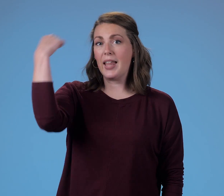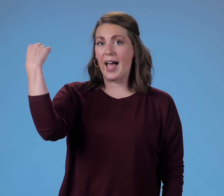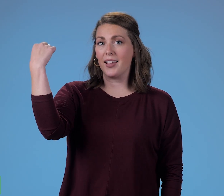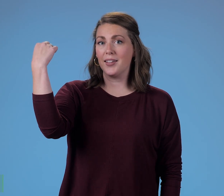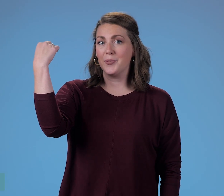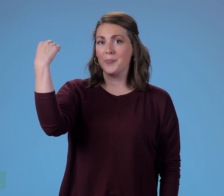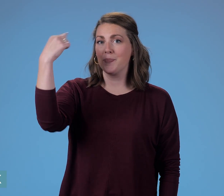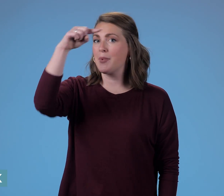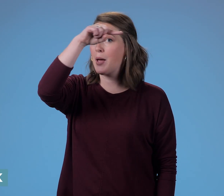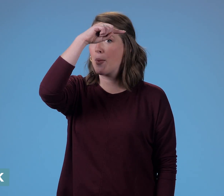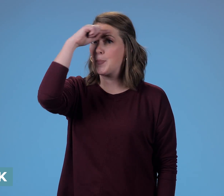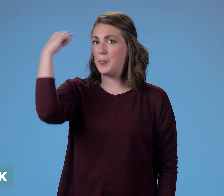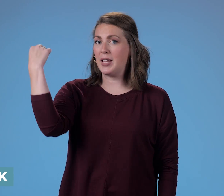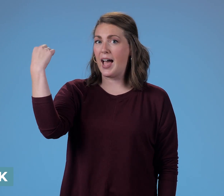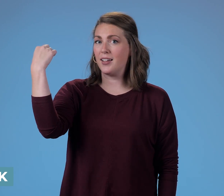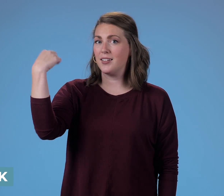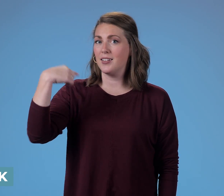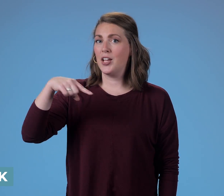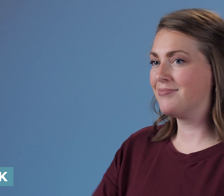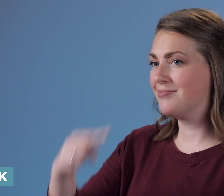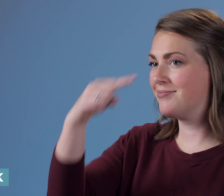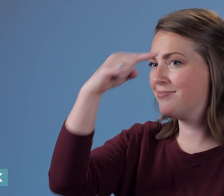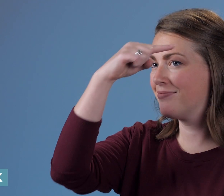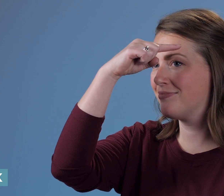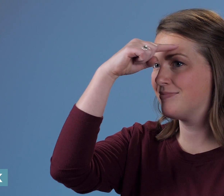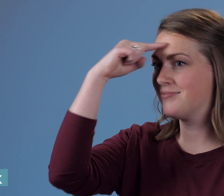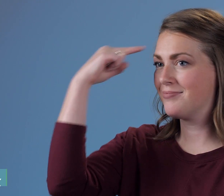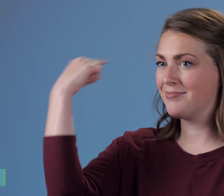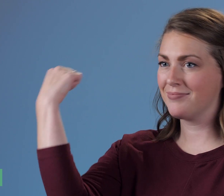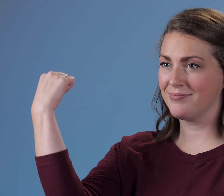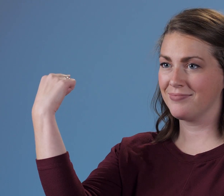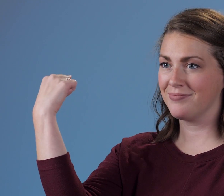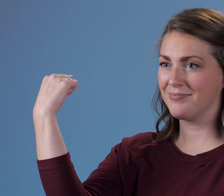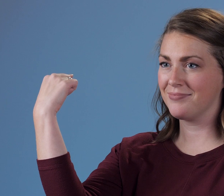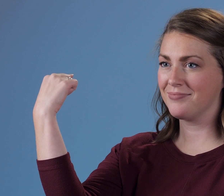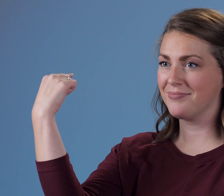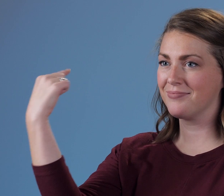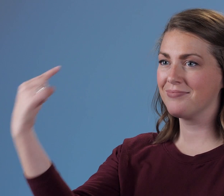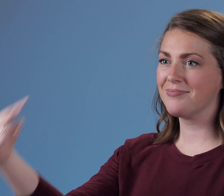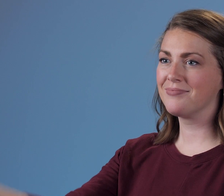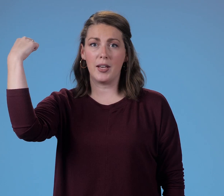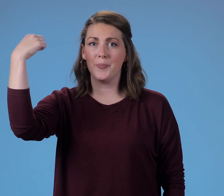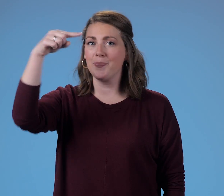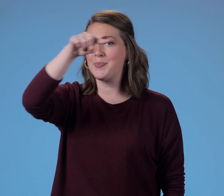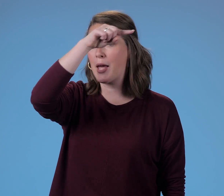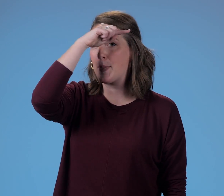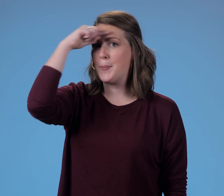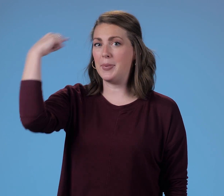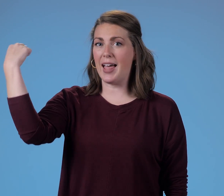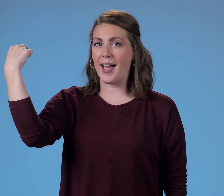Black Black Your index finger is wiping across your forehead. Black